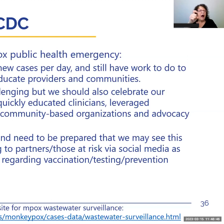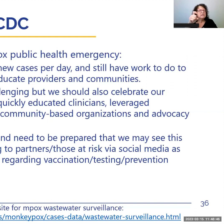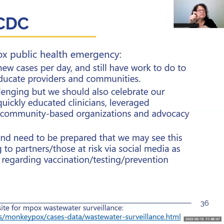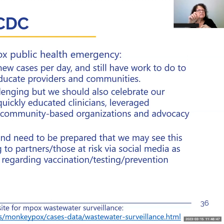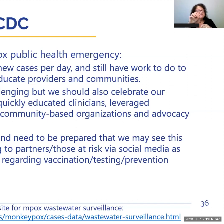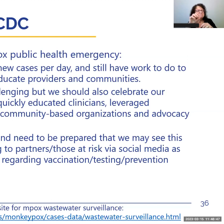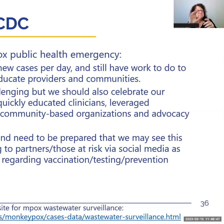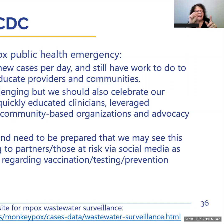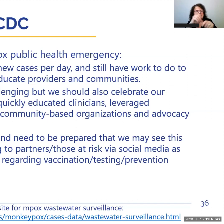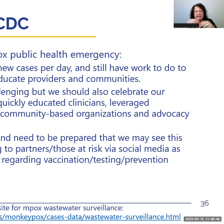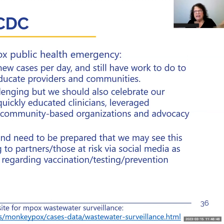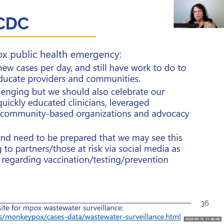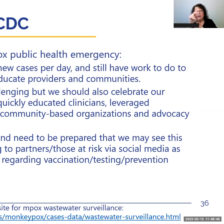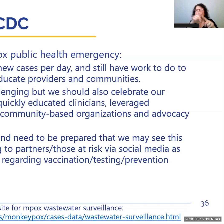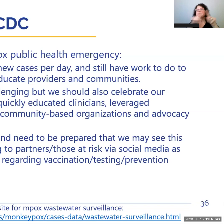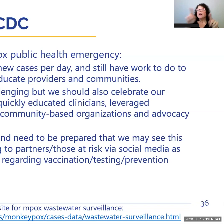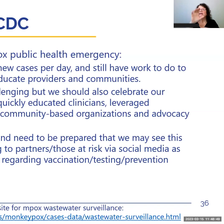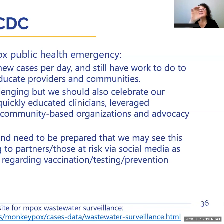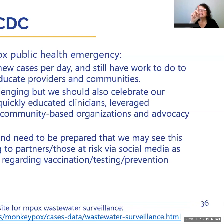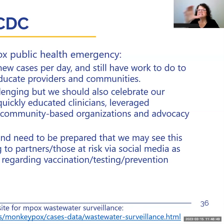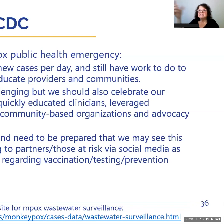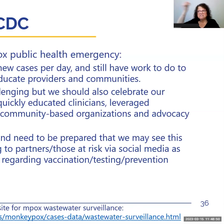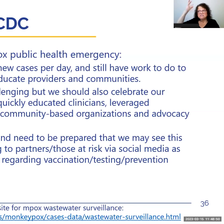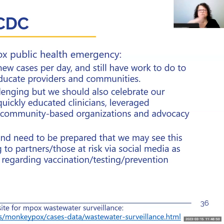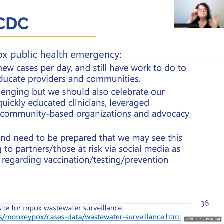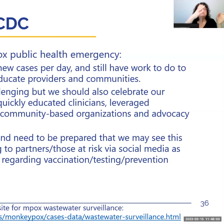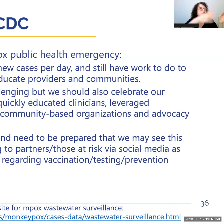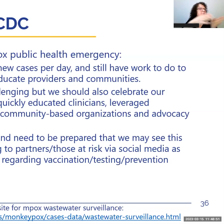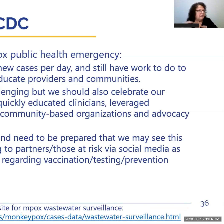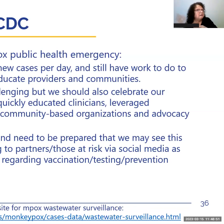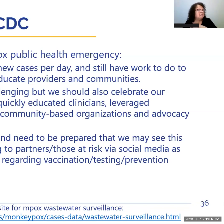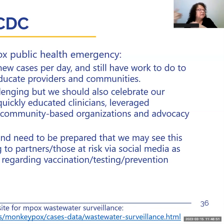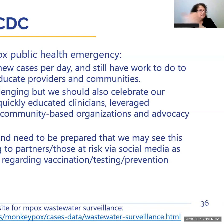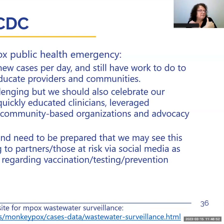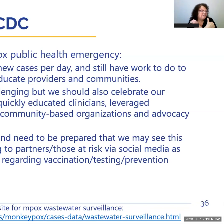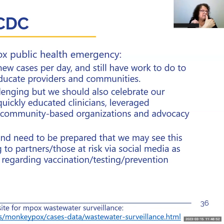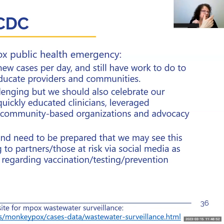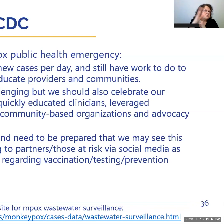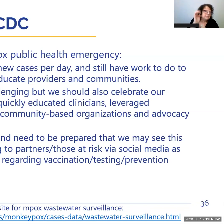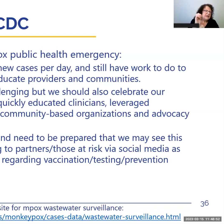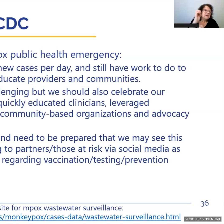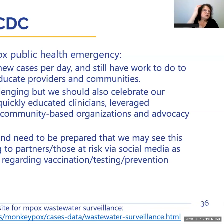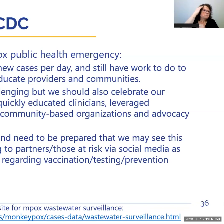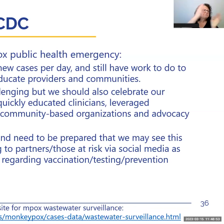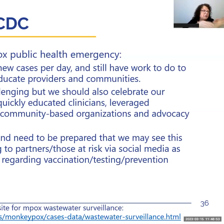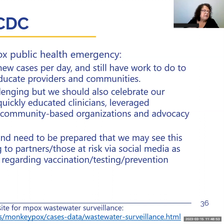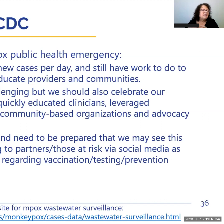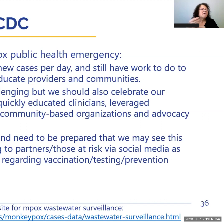we have been notified by the CDC to be prepared that Pride season is coming up, and they,